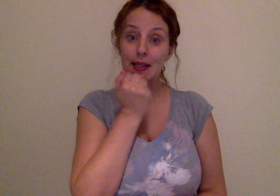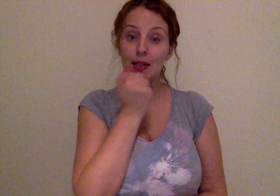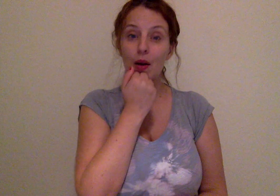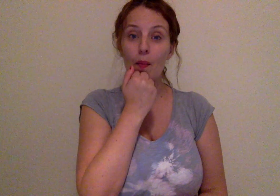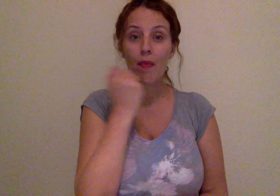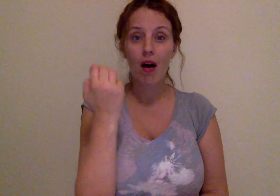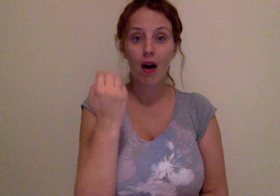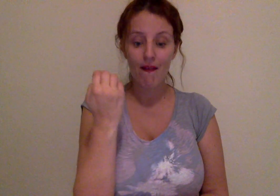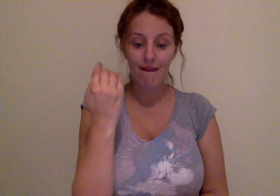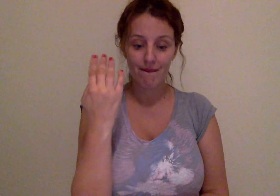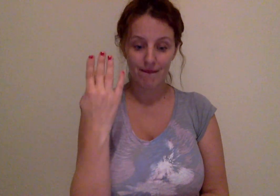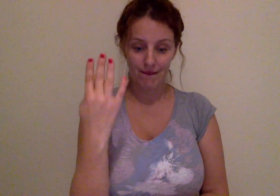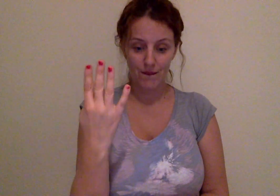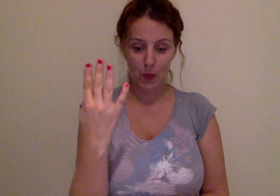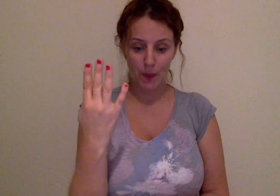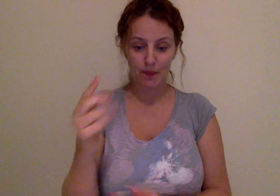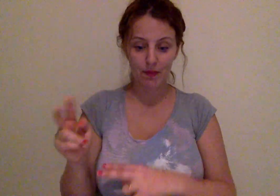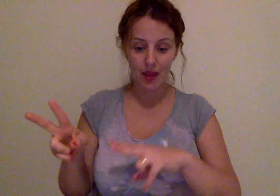Number 4